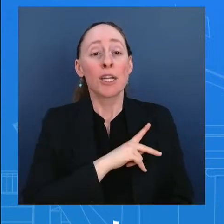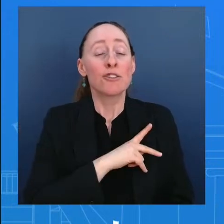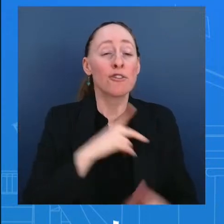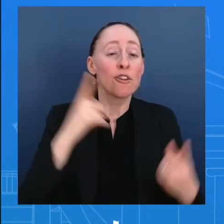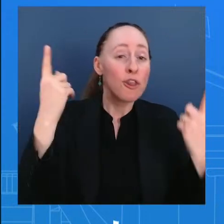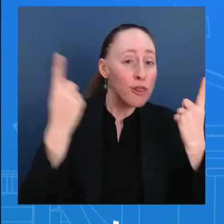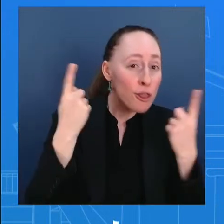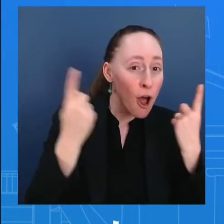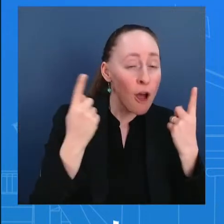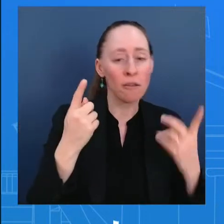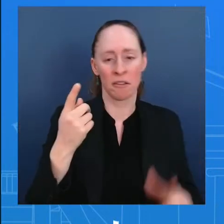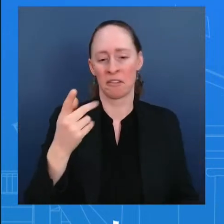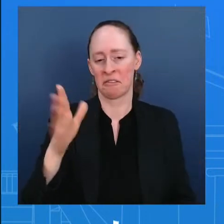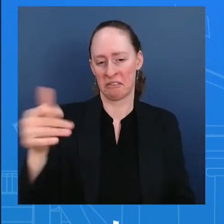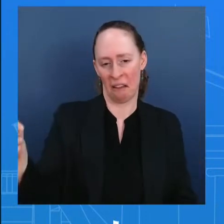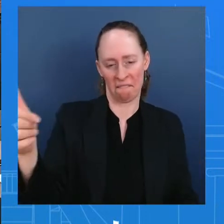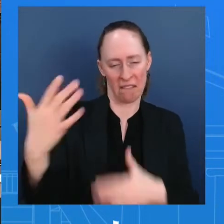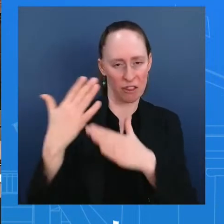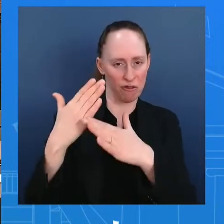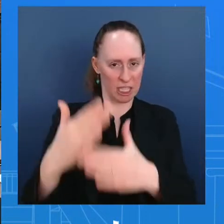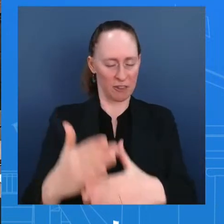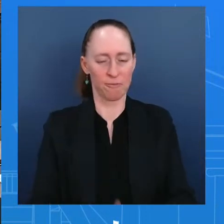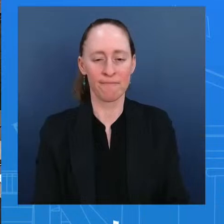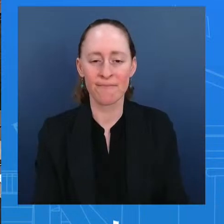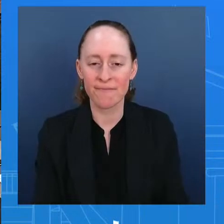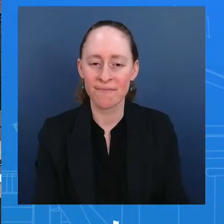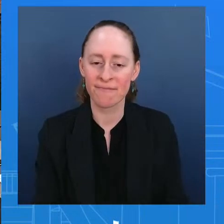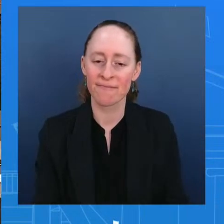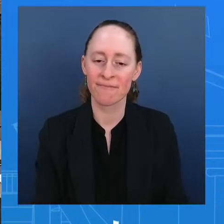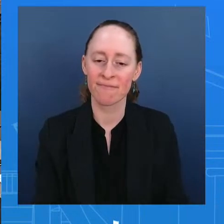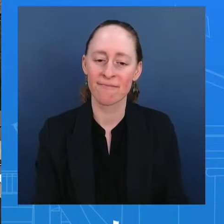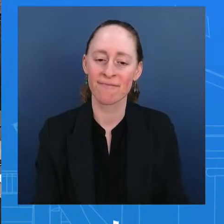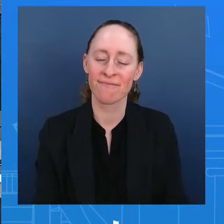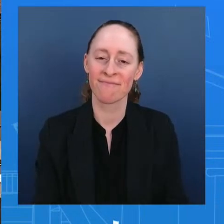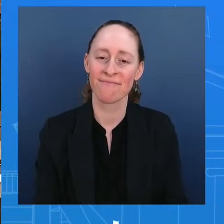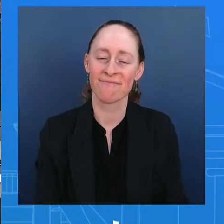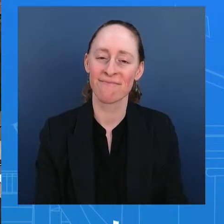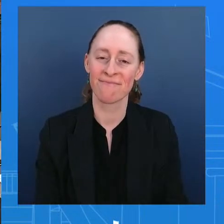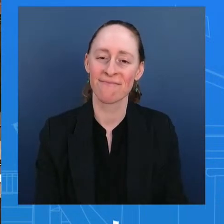Go ahead, Jared. The Press: One more on U.S. Steel. I guess, more broadly,